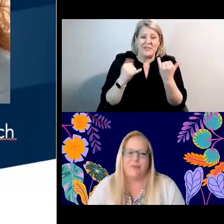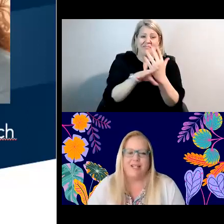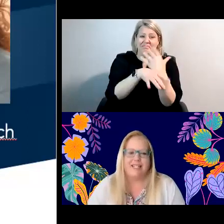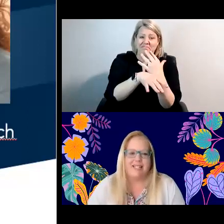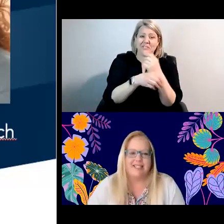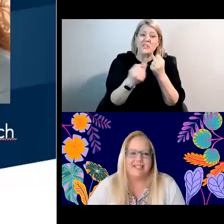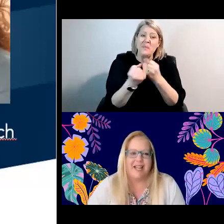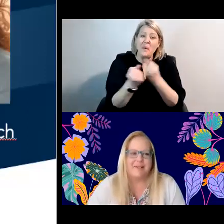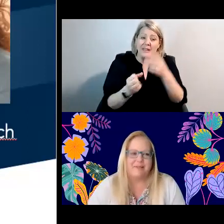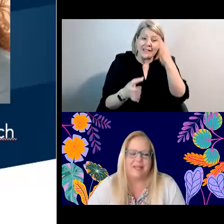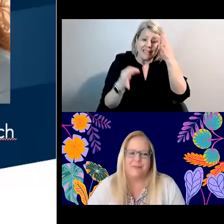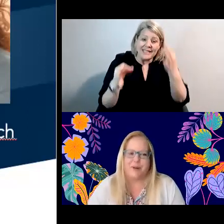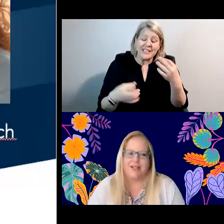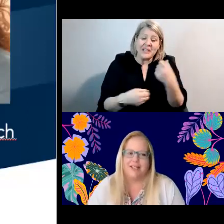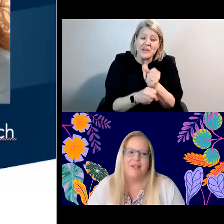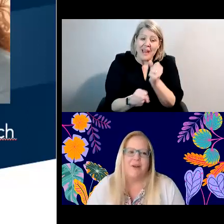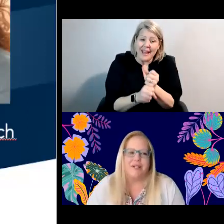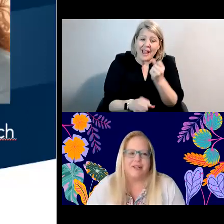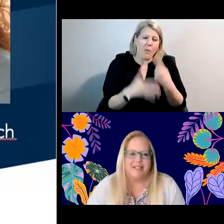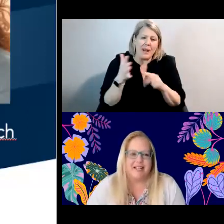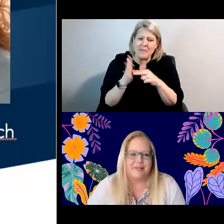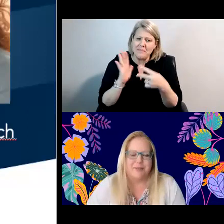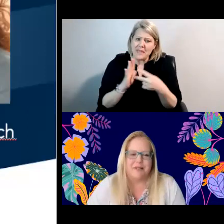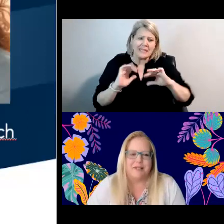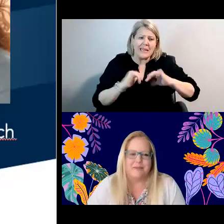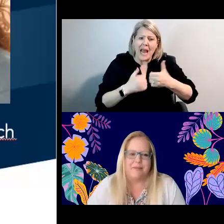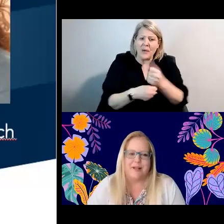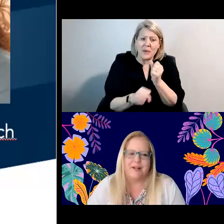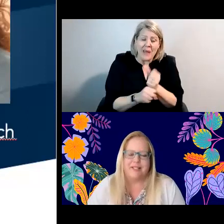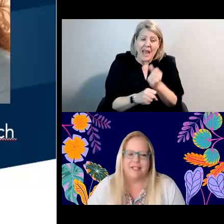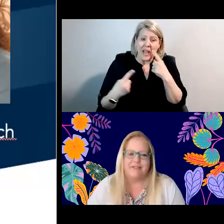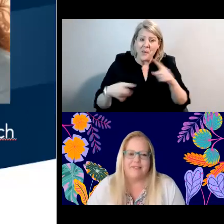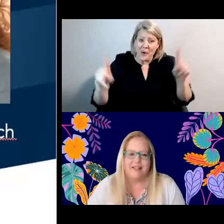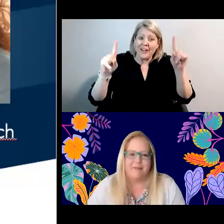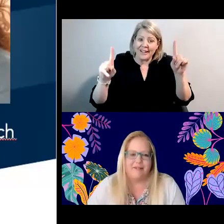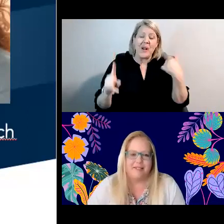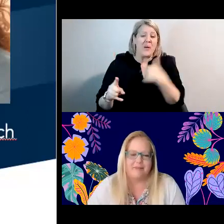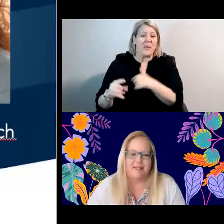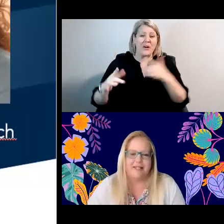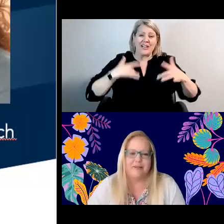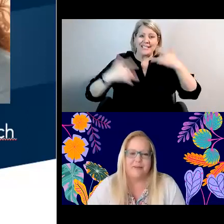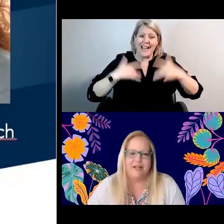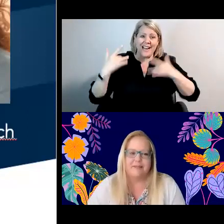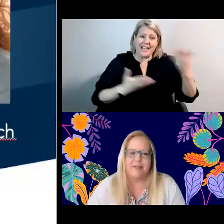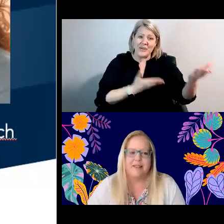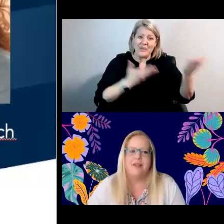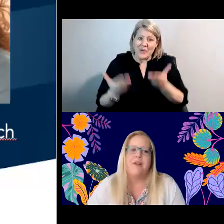What It Is And How To Make It Work." We are excited to bring you this webinar during Developmental Disabilities Awareness Month,